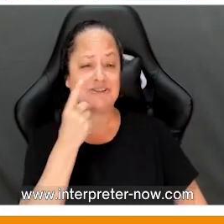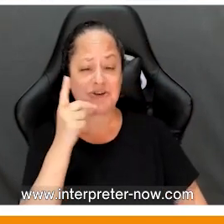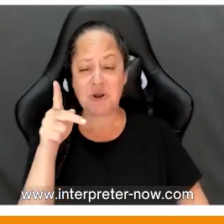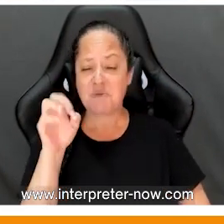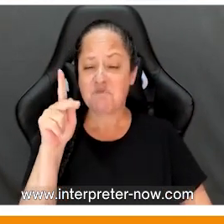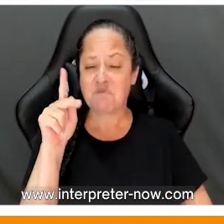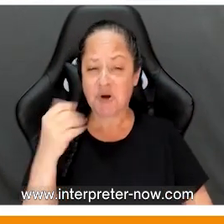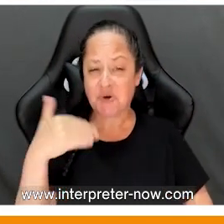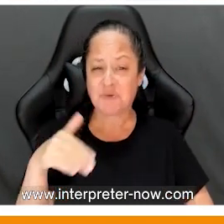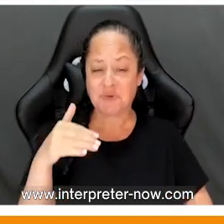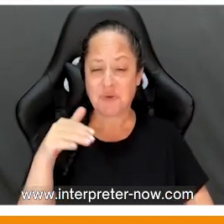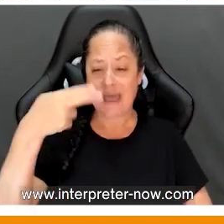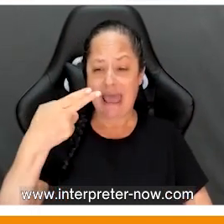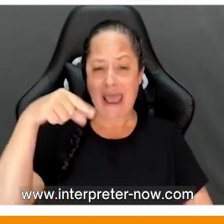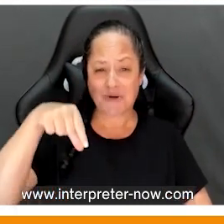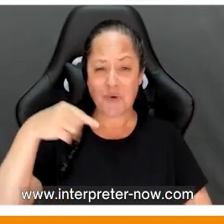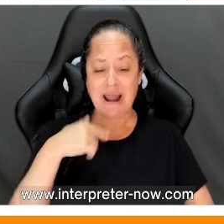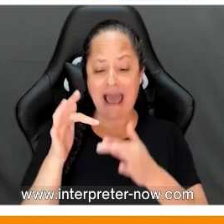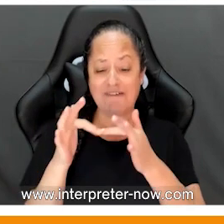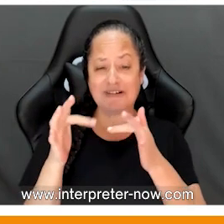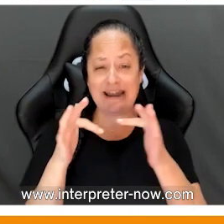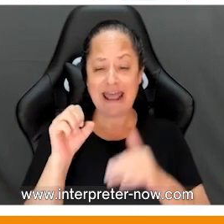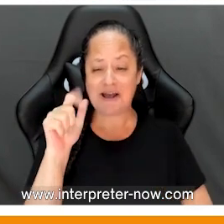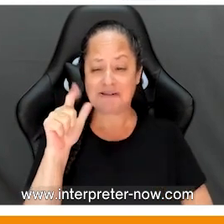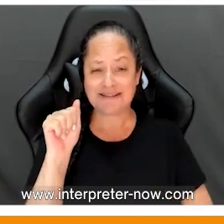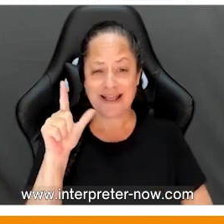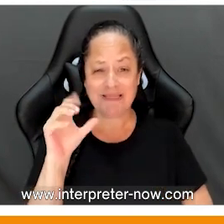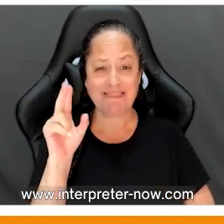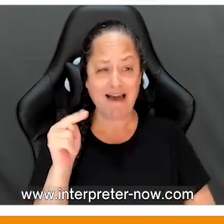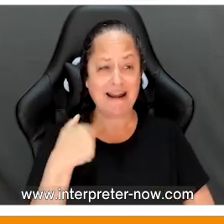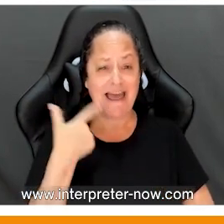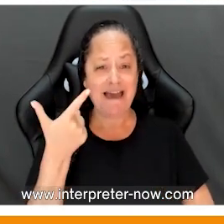Like, the headquarters, they got a nail salon, they got gyms everywhere.